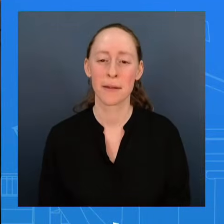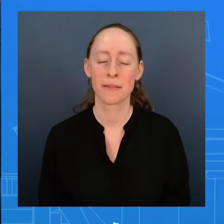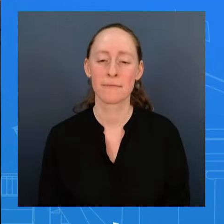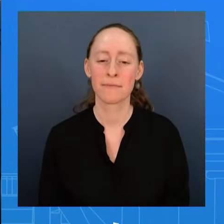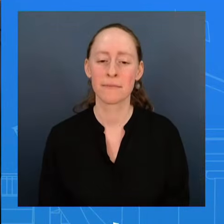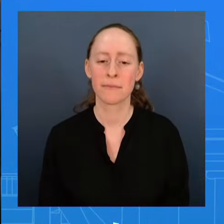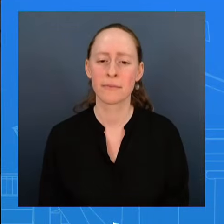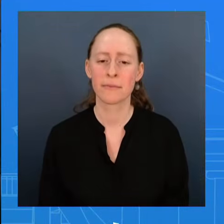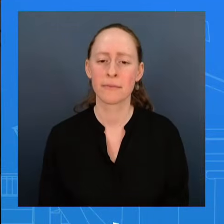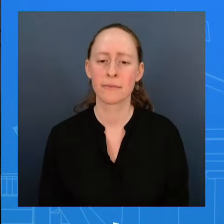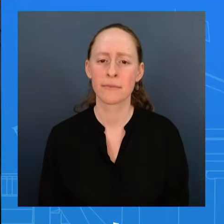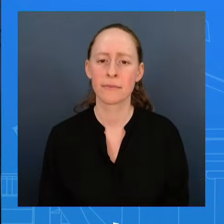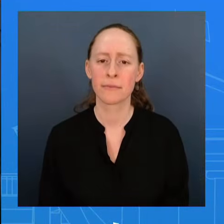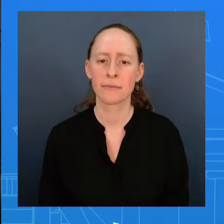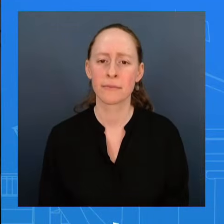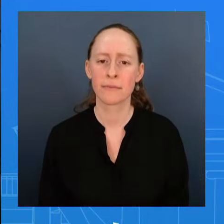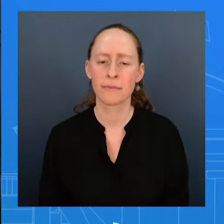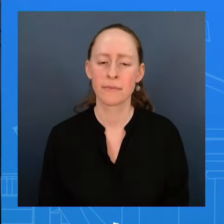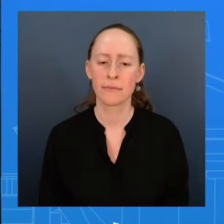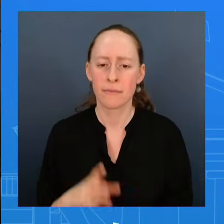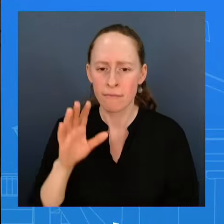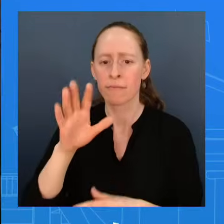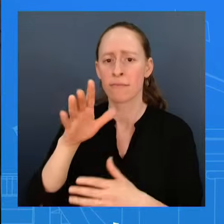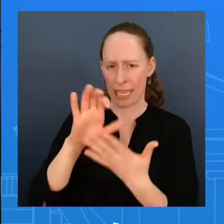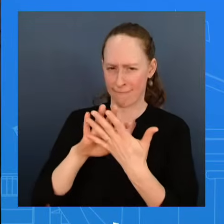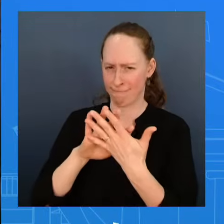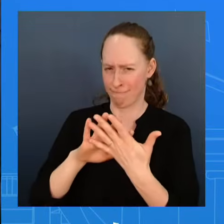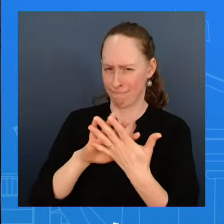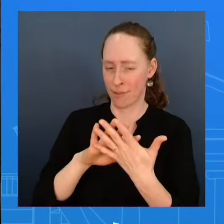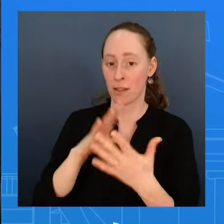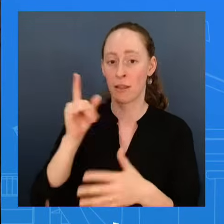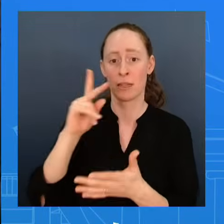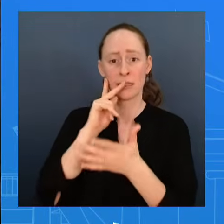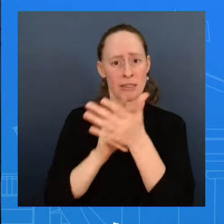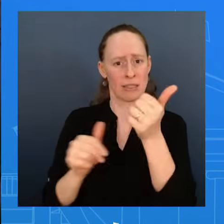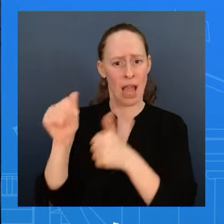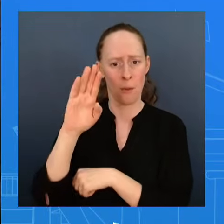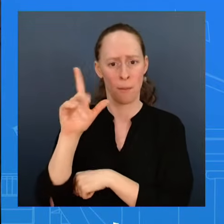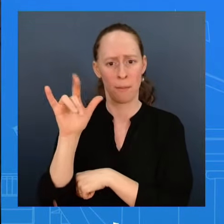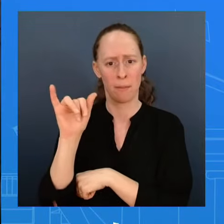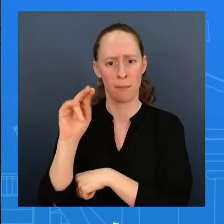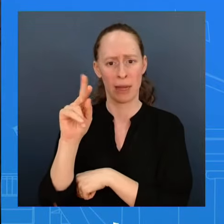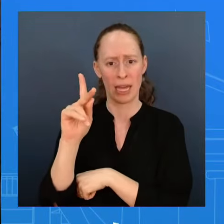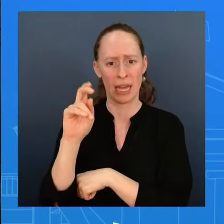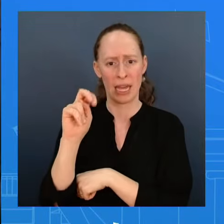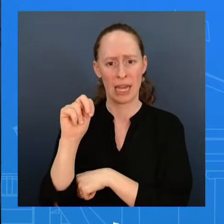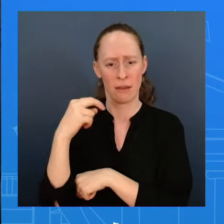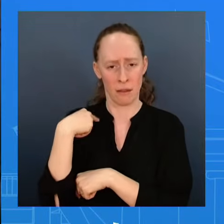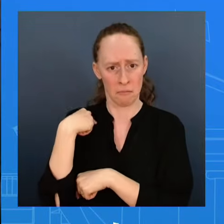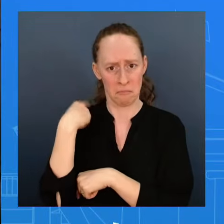any indications for how Hamas might respond to this -- the ceasefire proposal? And how can --